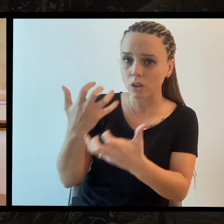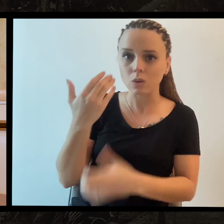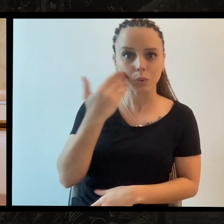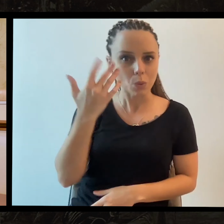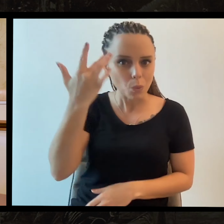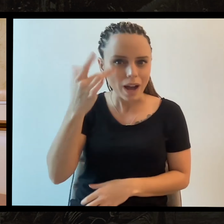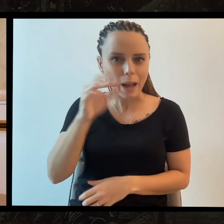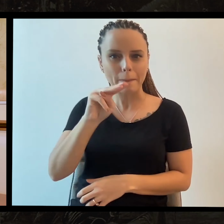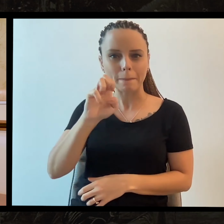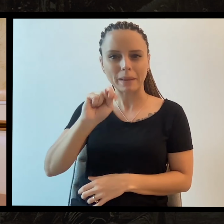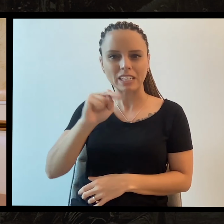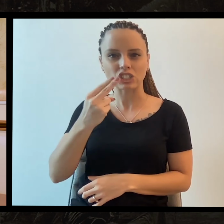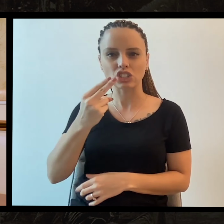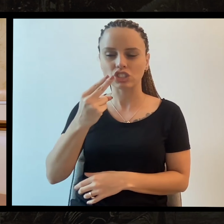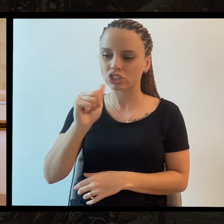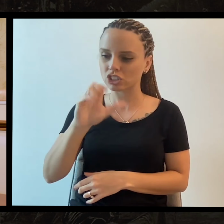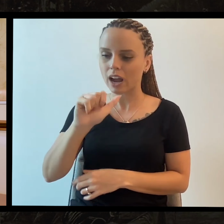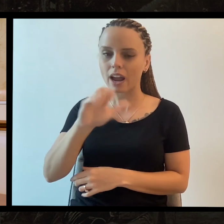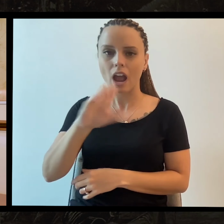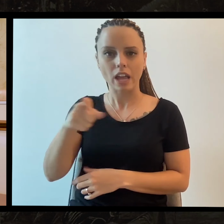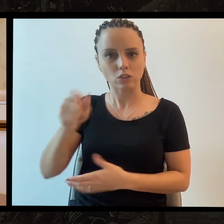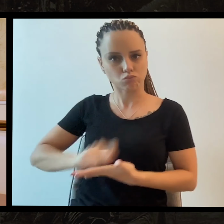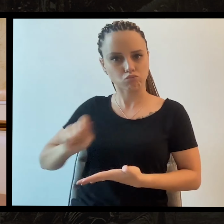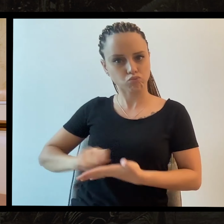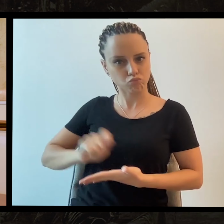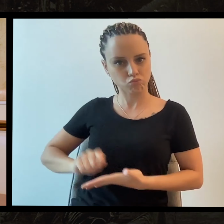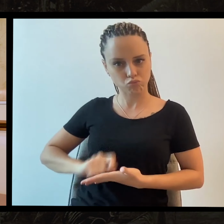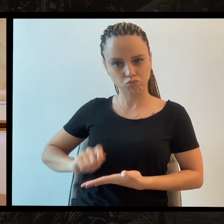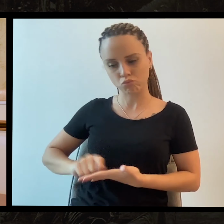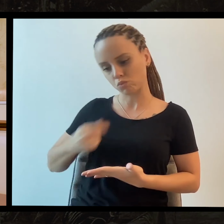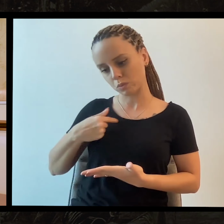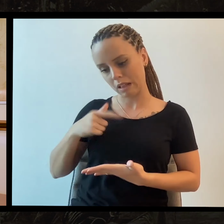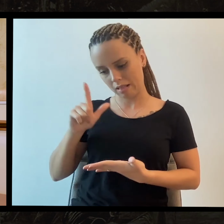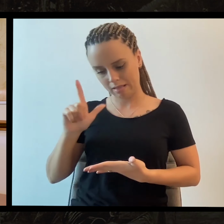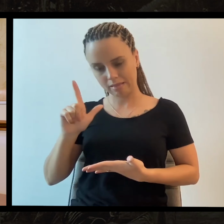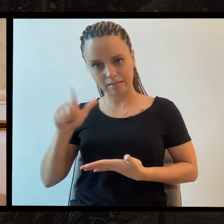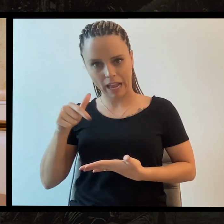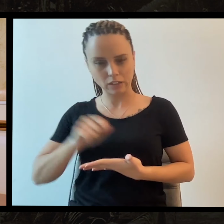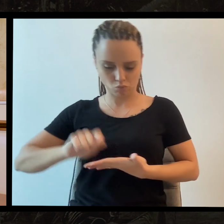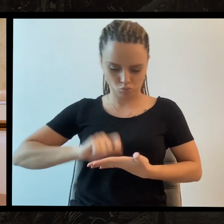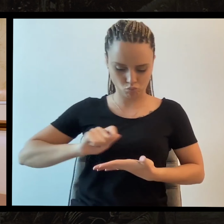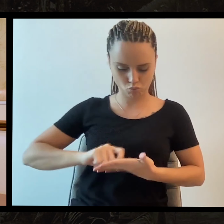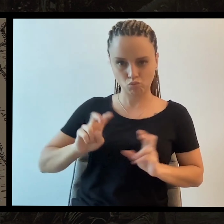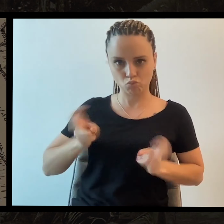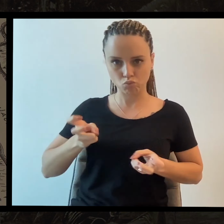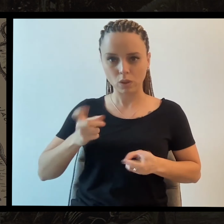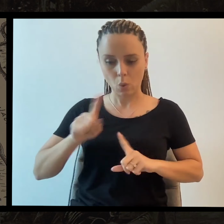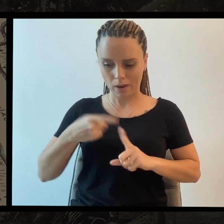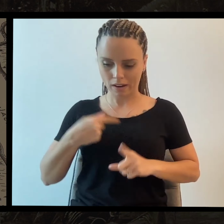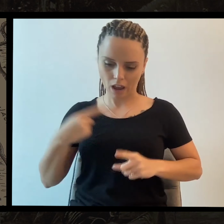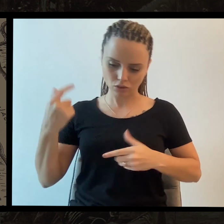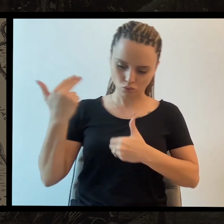because Antonio Menchaca kept memoirs of this, and he wrote later that he said–he told Sam Houston quote, "When I joined the Americans,